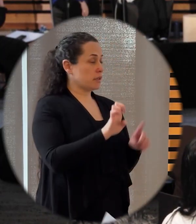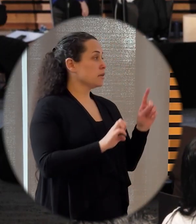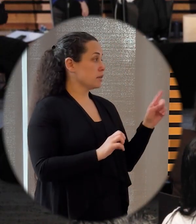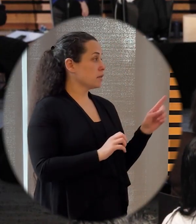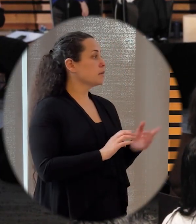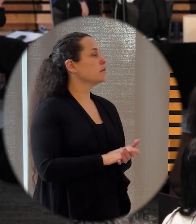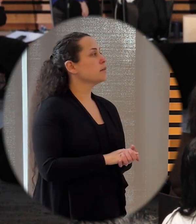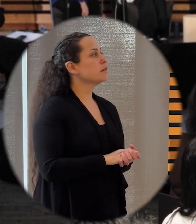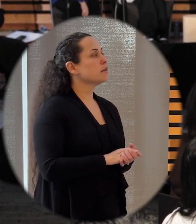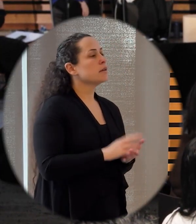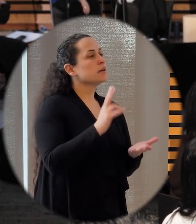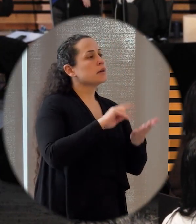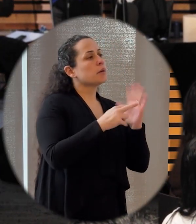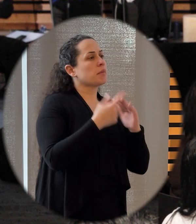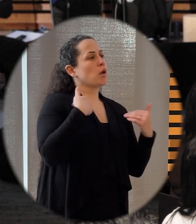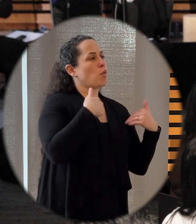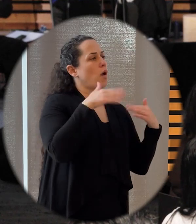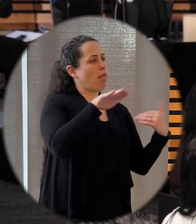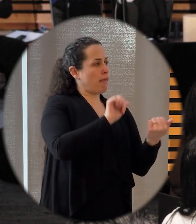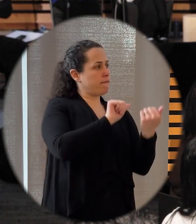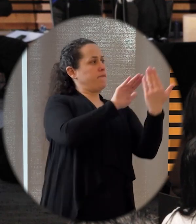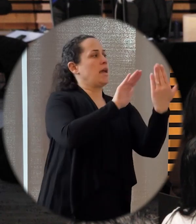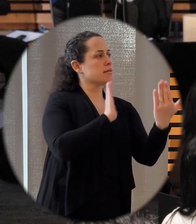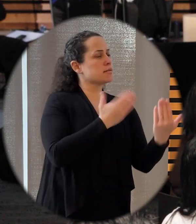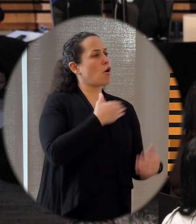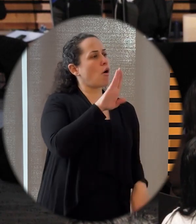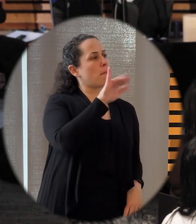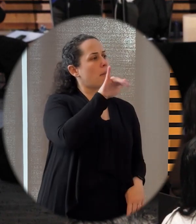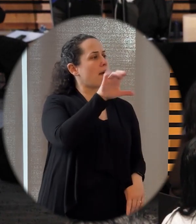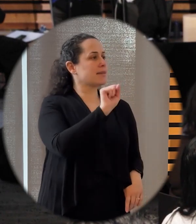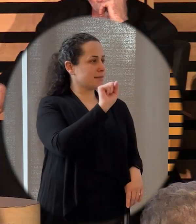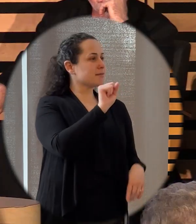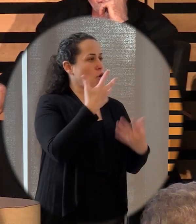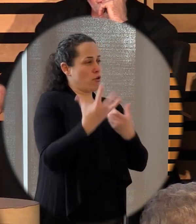It means that we haven't confronted our unconscious biases. We are saying we